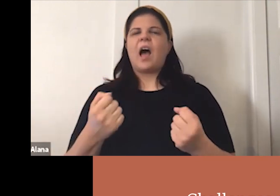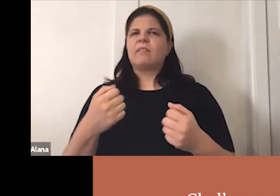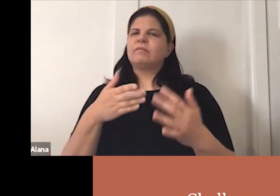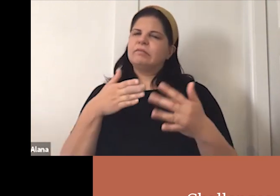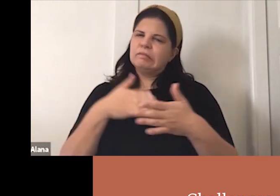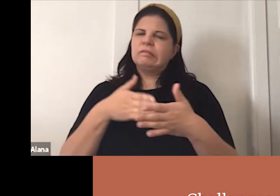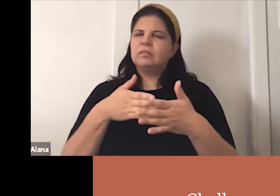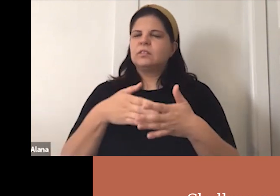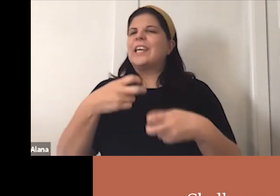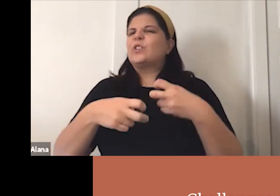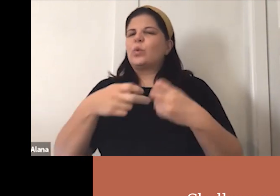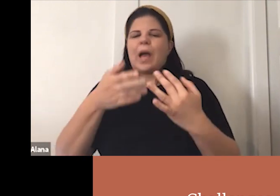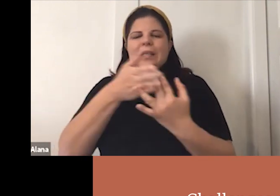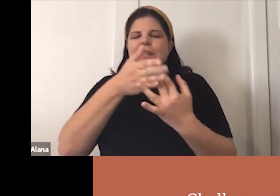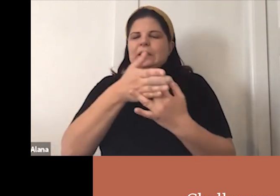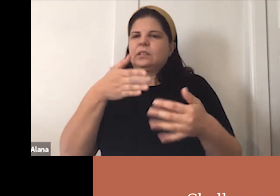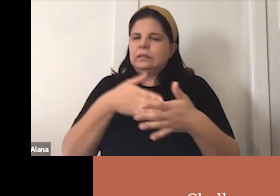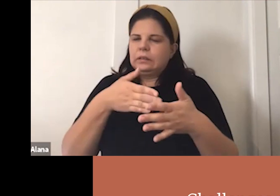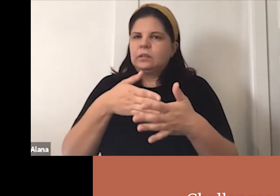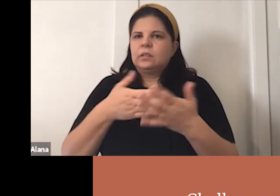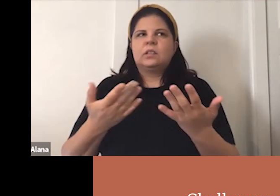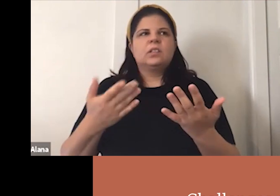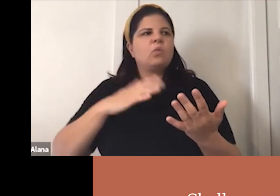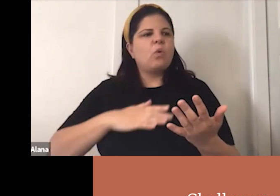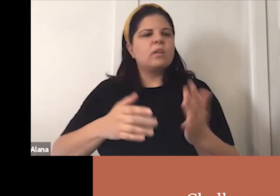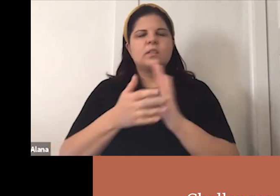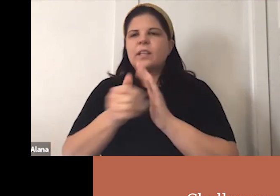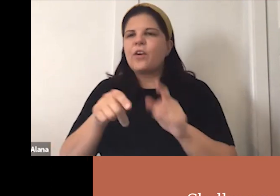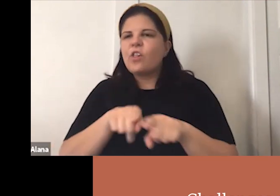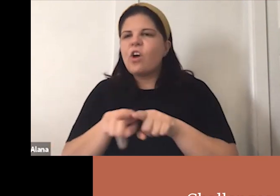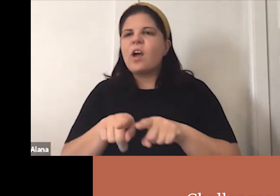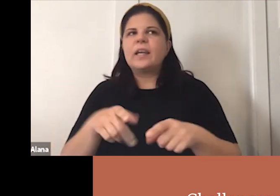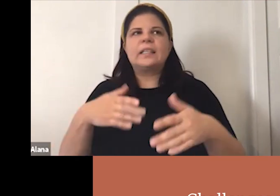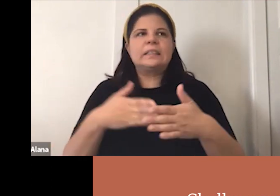that is access to skills learning and so on and so forth.